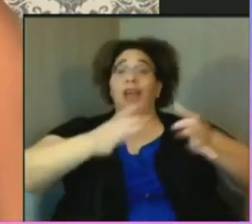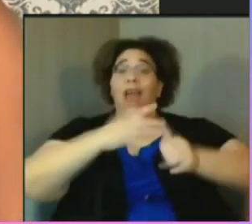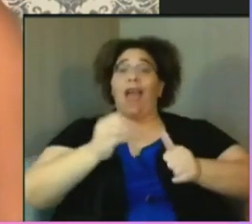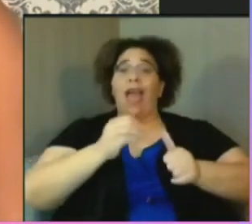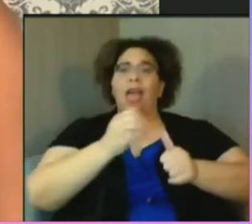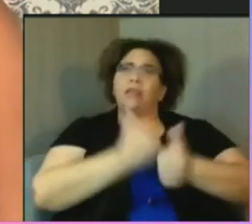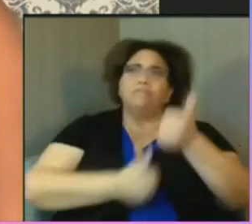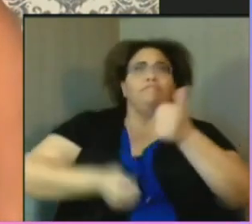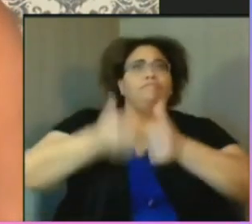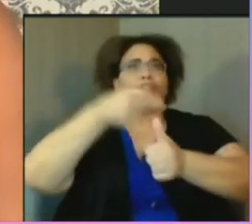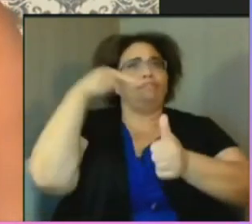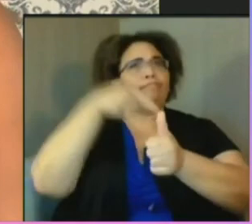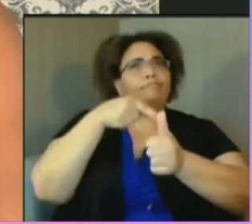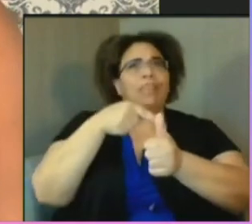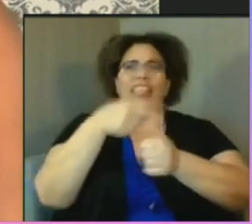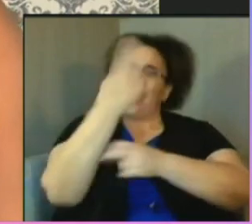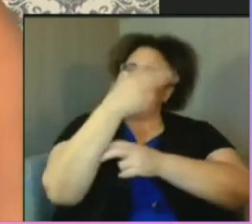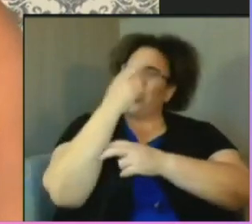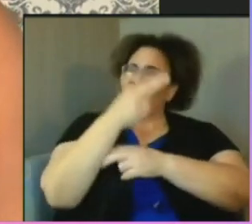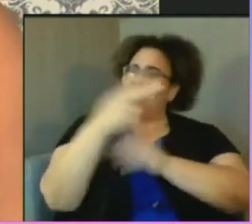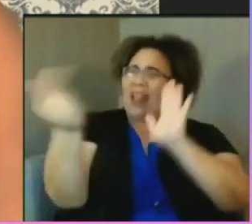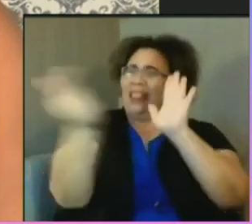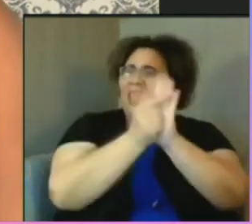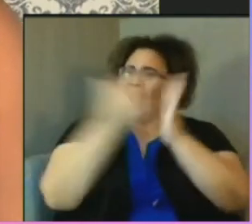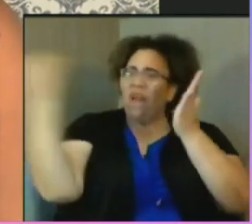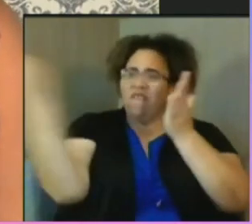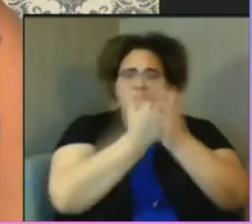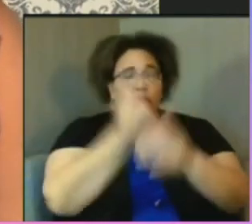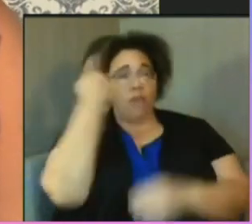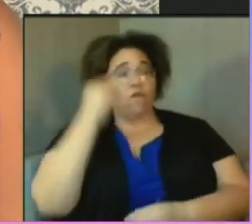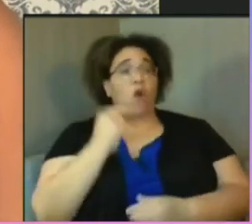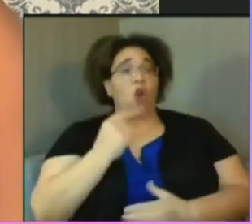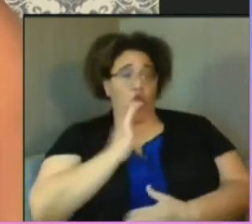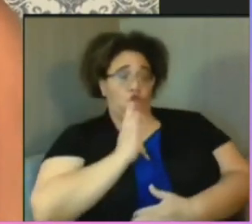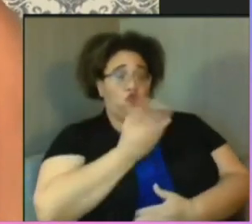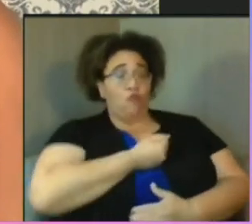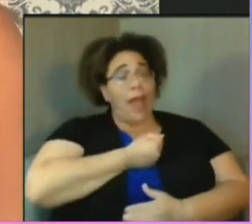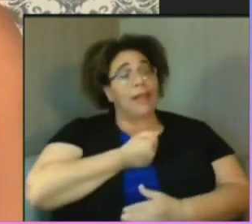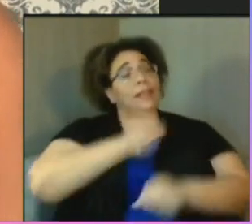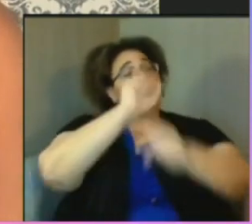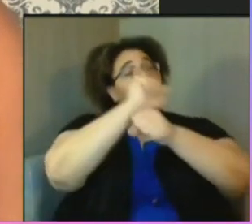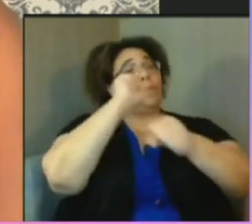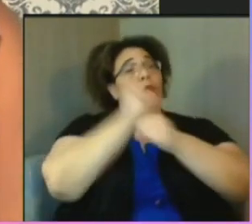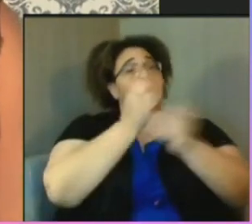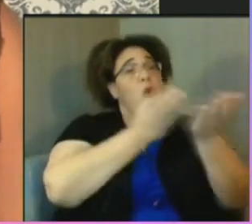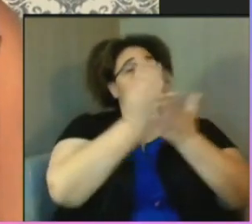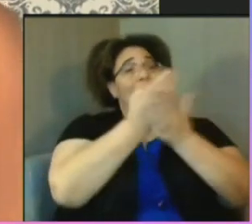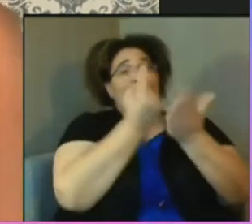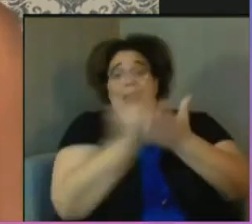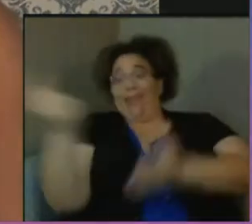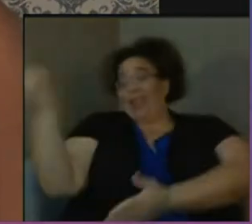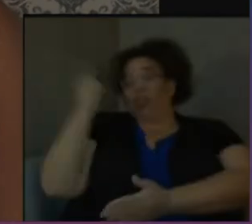the historic legal victory for trans employment rights last week before the Supreme Court of the United States.